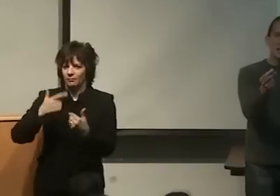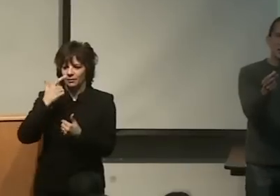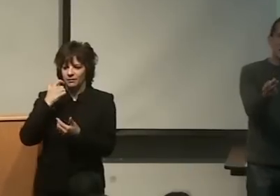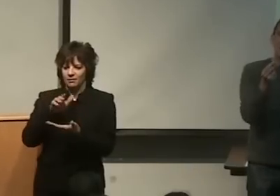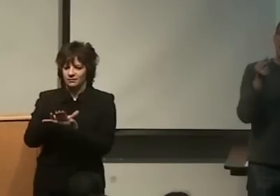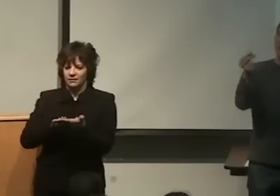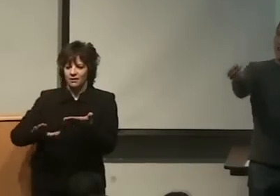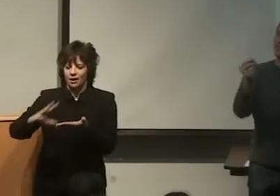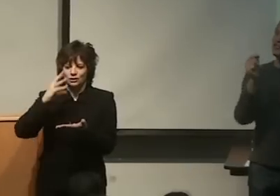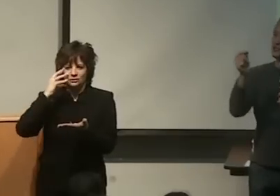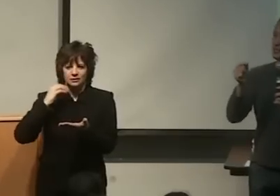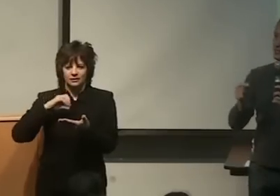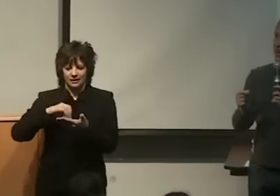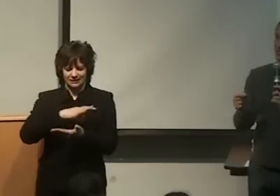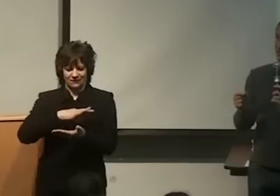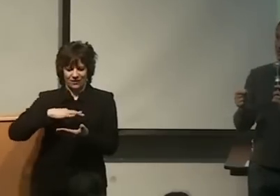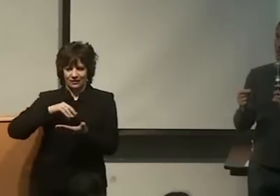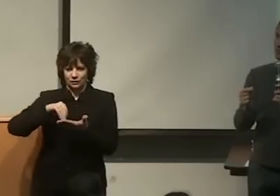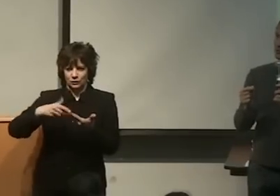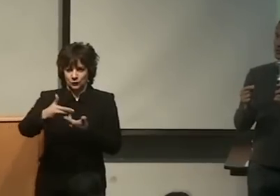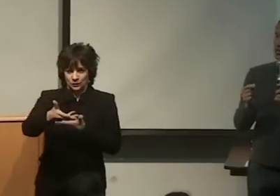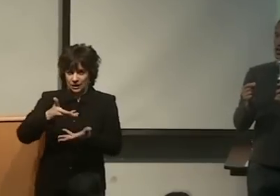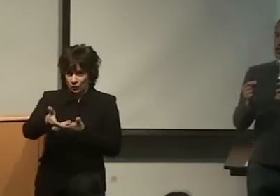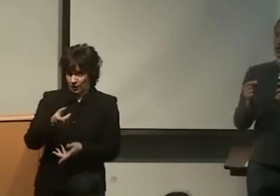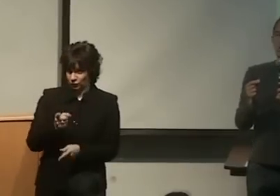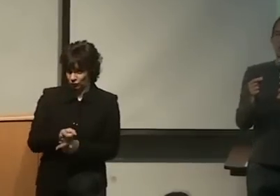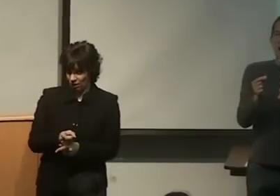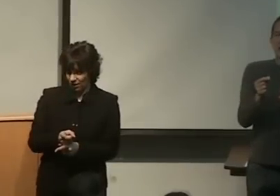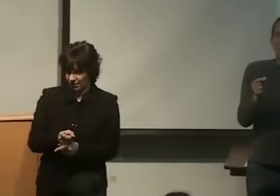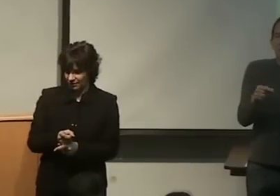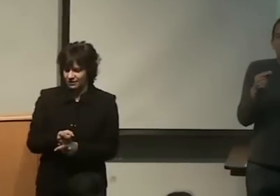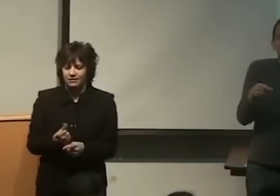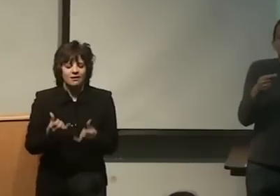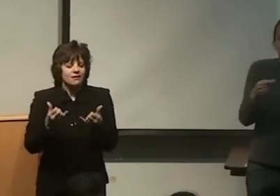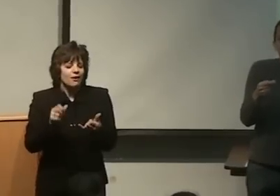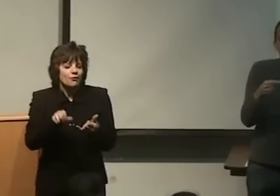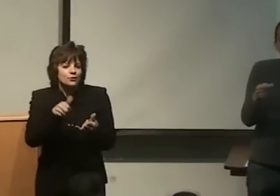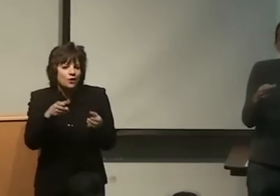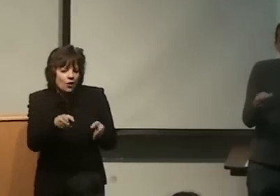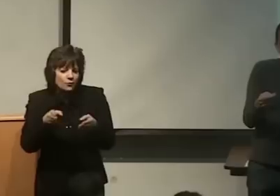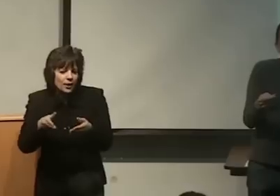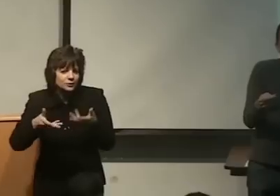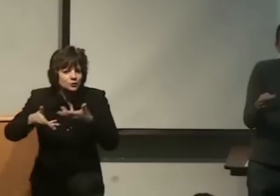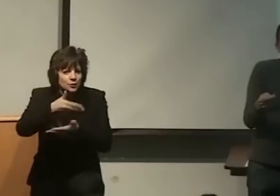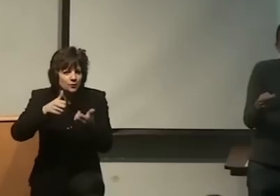about faculty- student interaction, remember? So now there are other ways to interact.